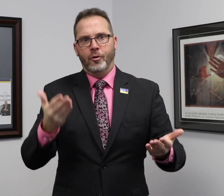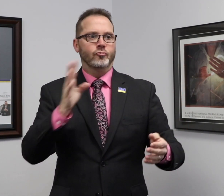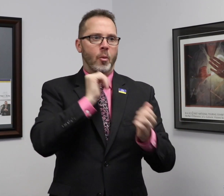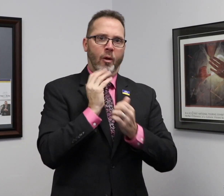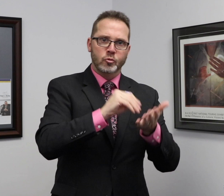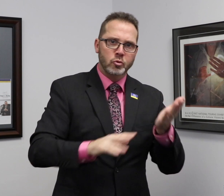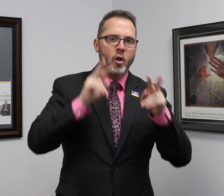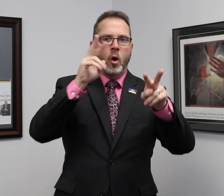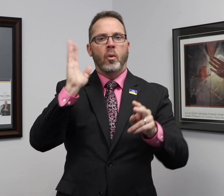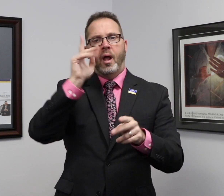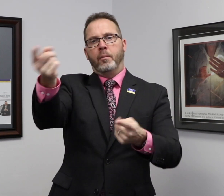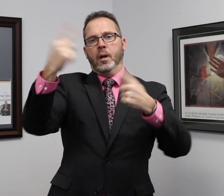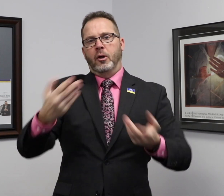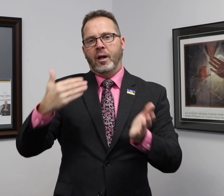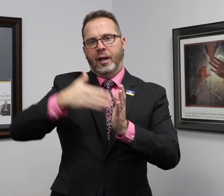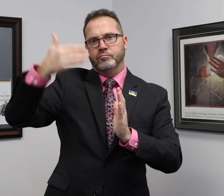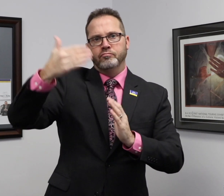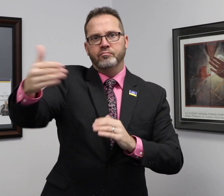of education and we hope that he will continue to spend time with us in the future.